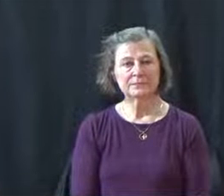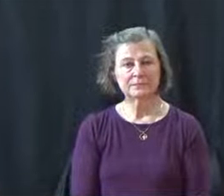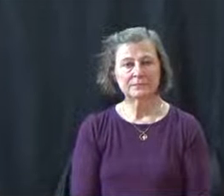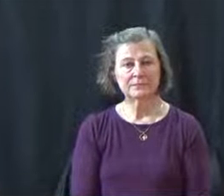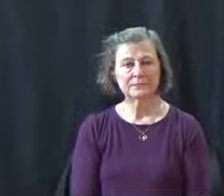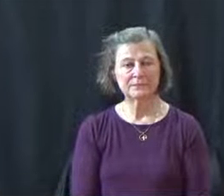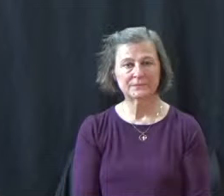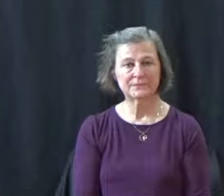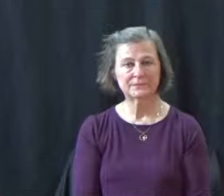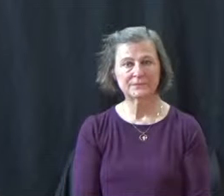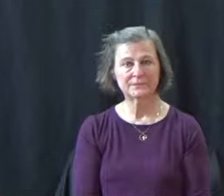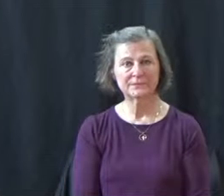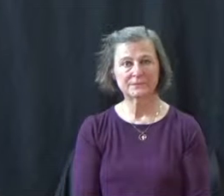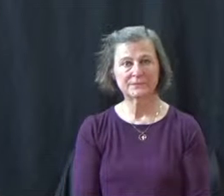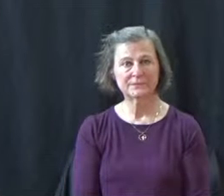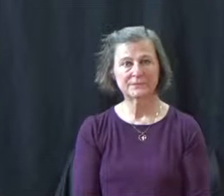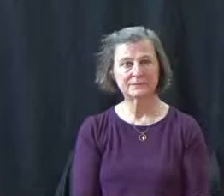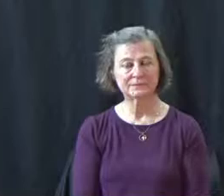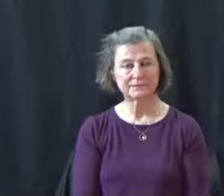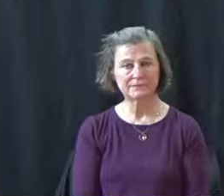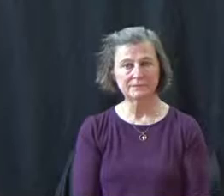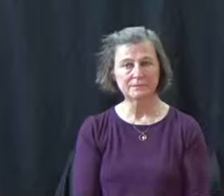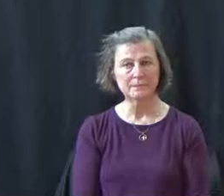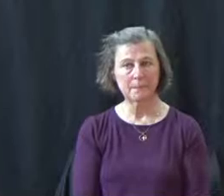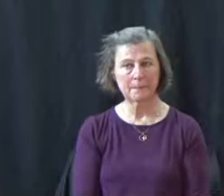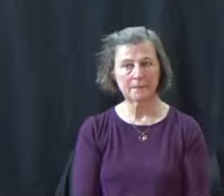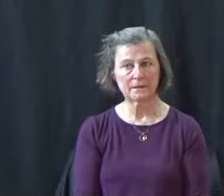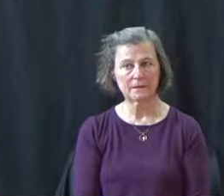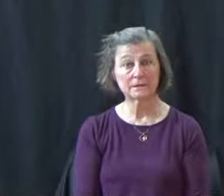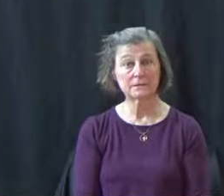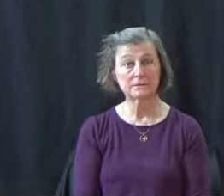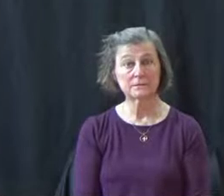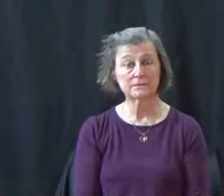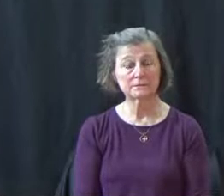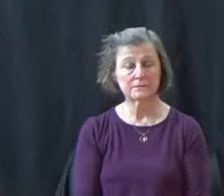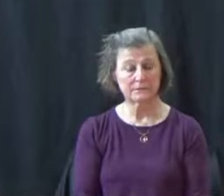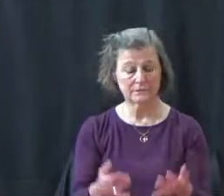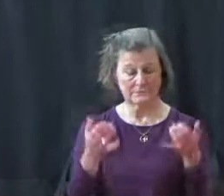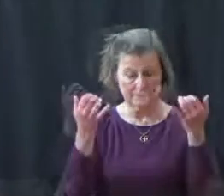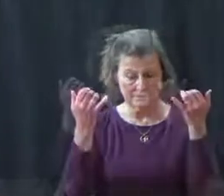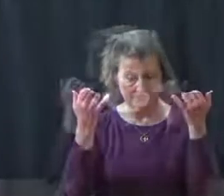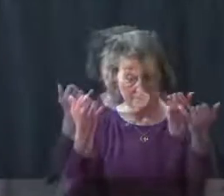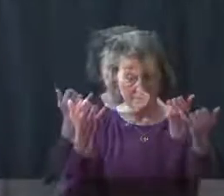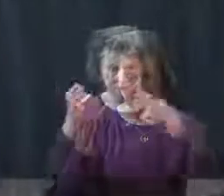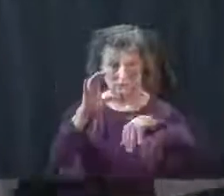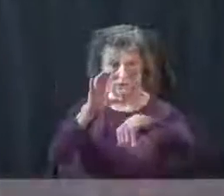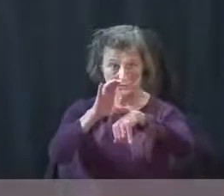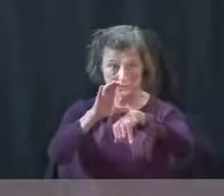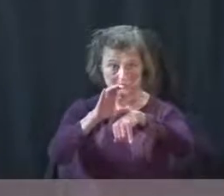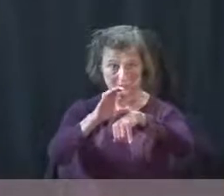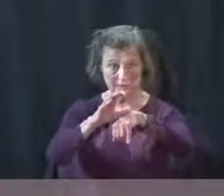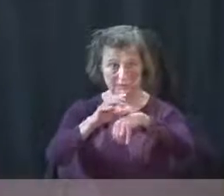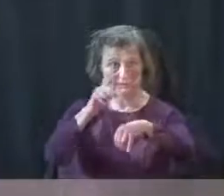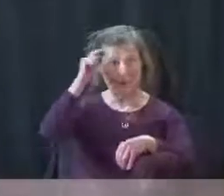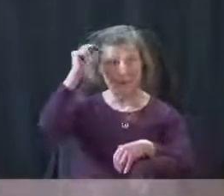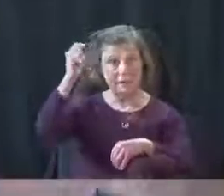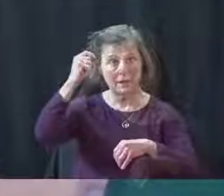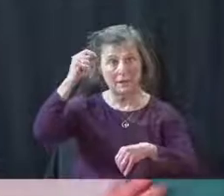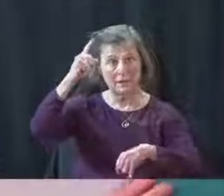This congregation is a theologically diverse religious community.